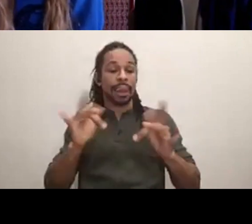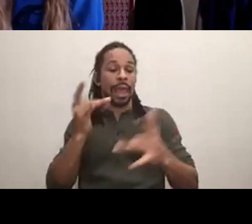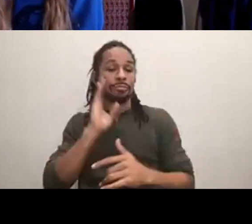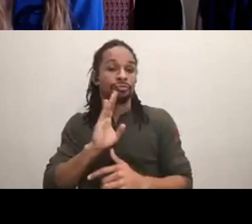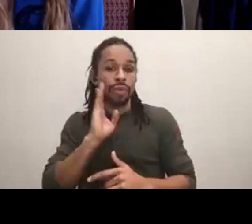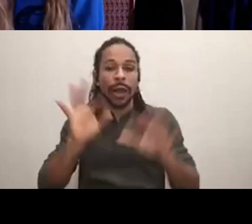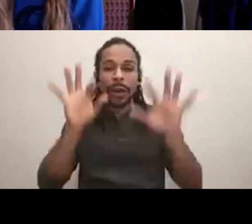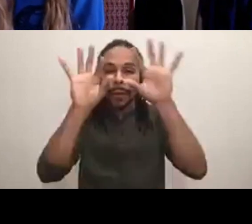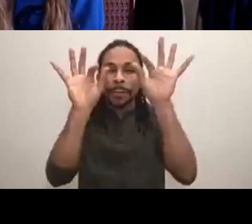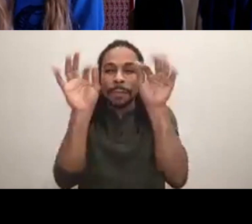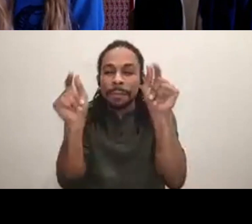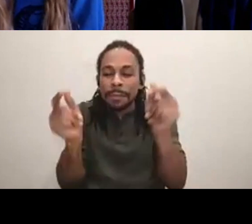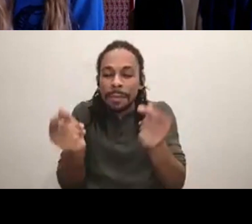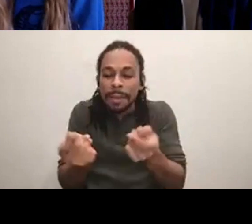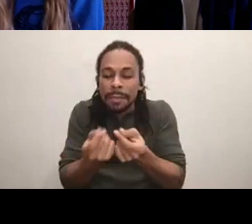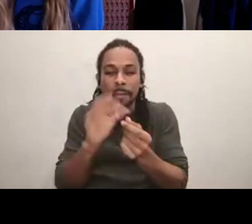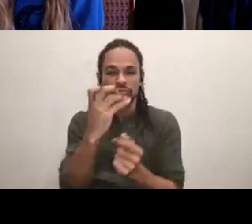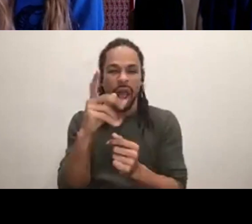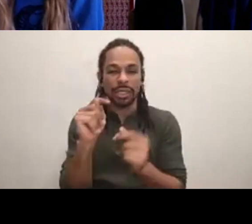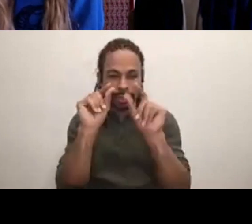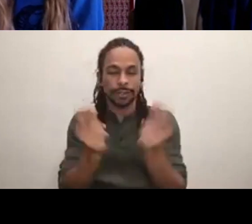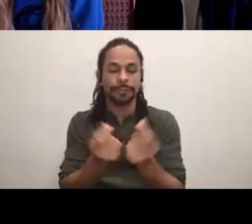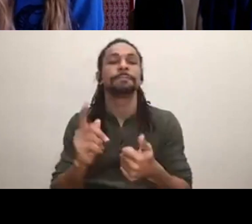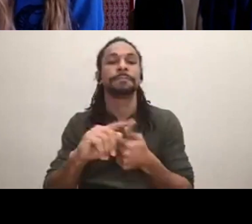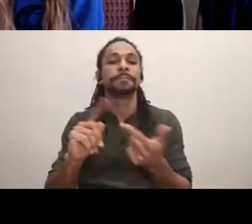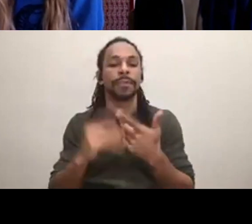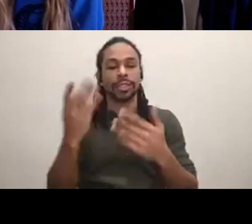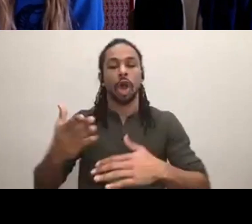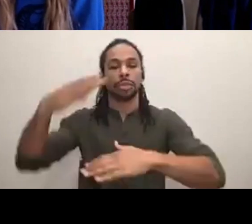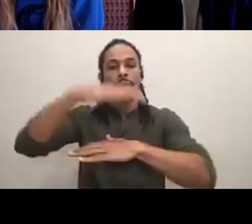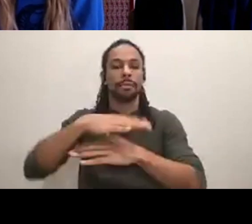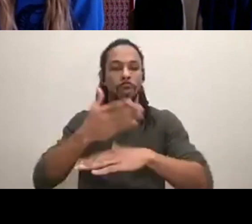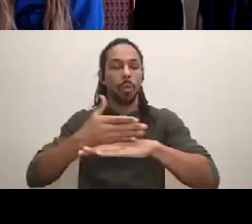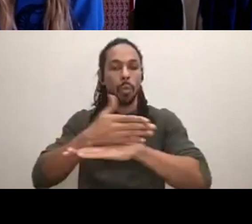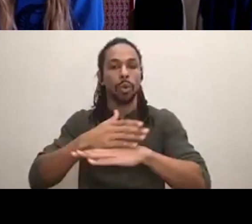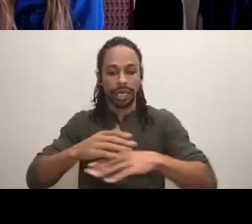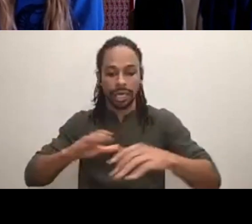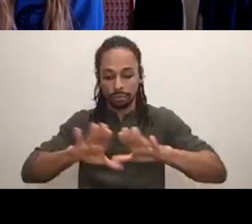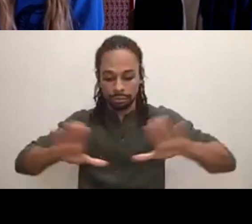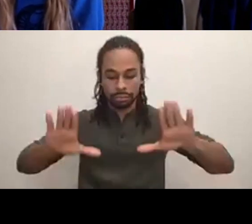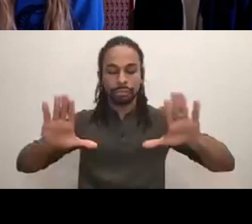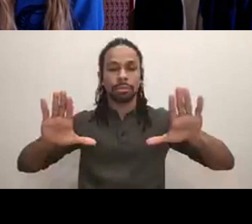I like the idea of having a working group about alt‑text and optical illusions. Oh yeah. >> Always coming across these special cases.